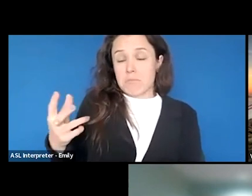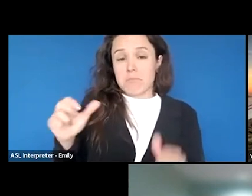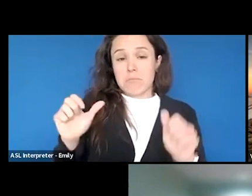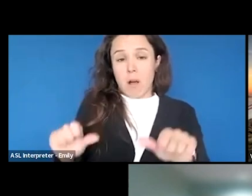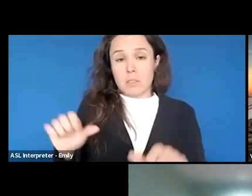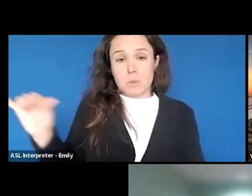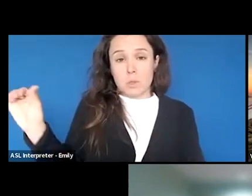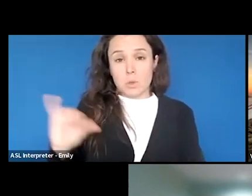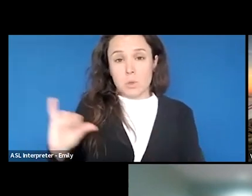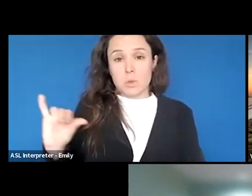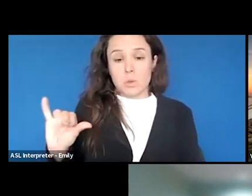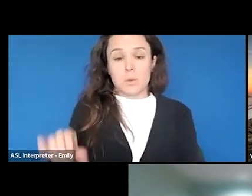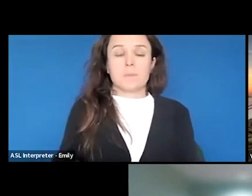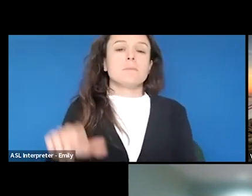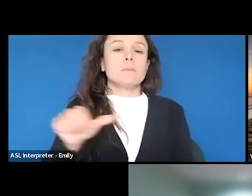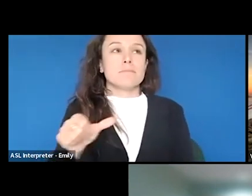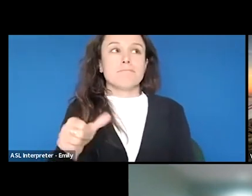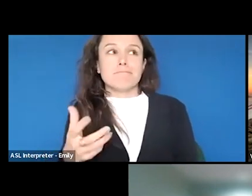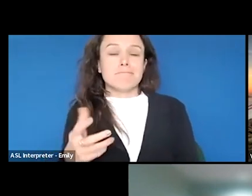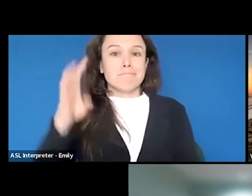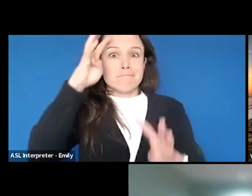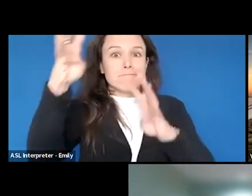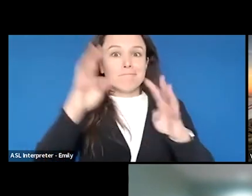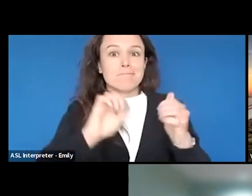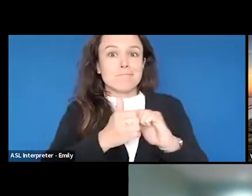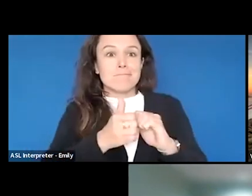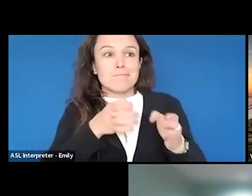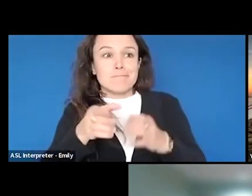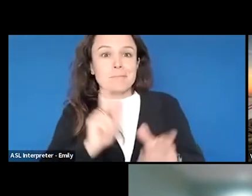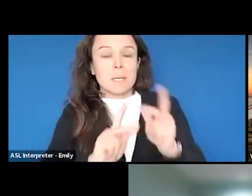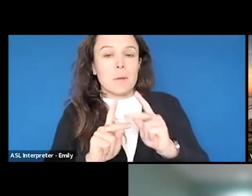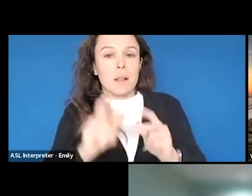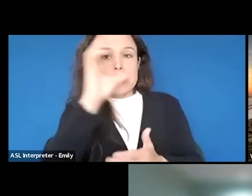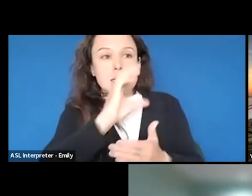I think we'll find other creative ways that people explore and create new environments,